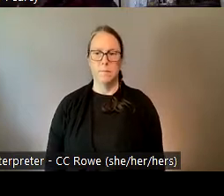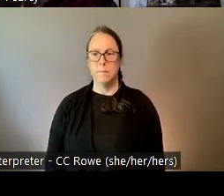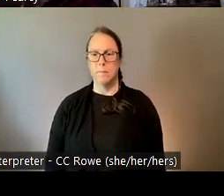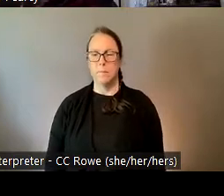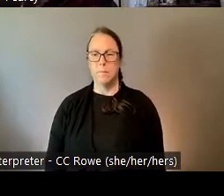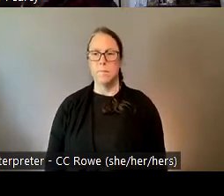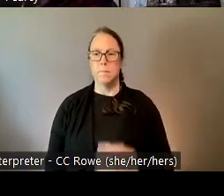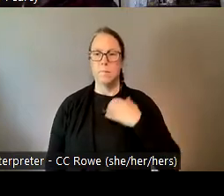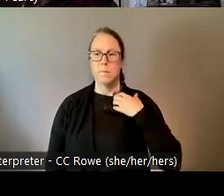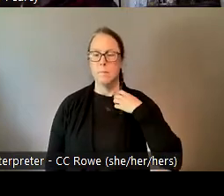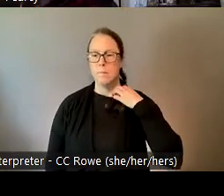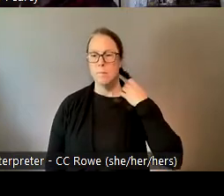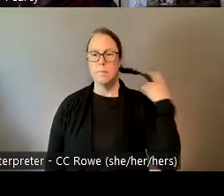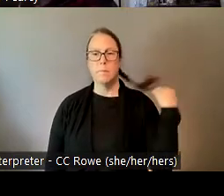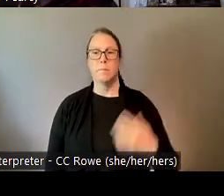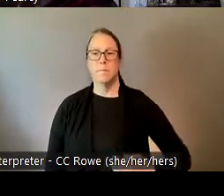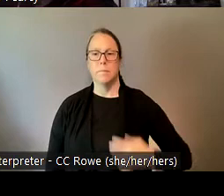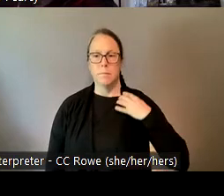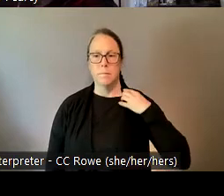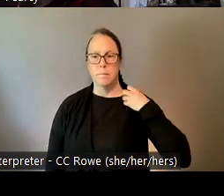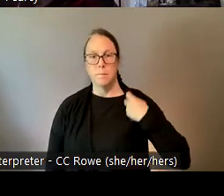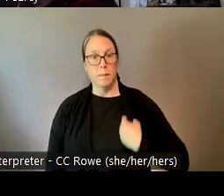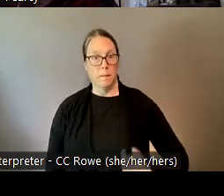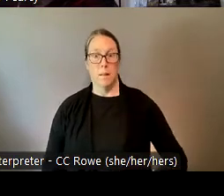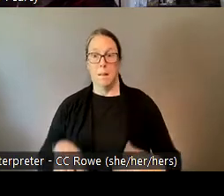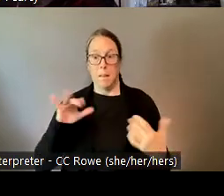So with that, that gets us through our key terms